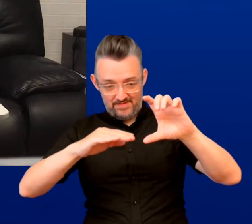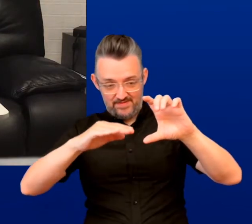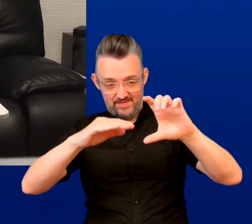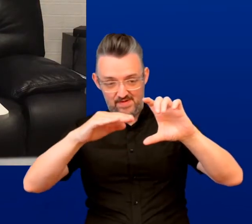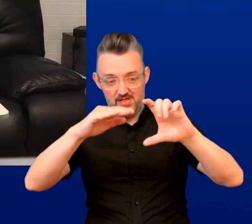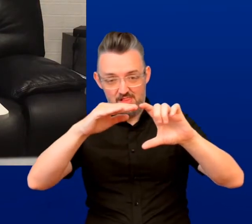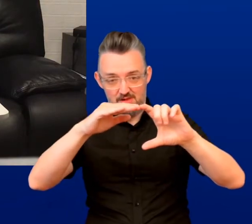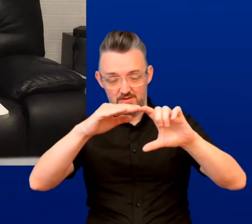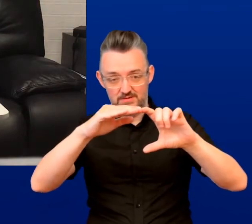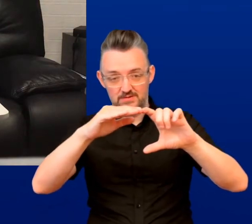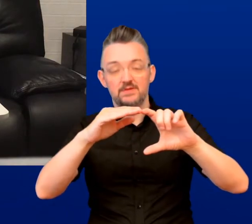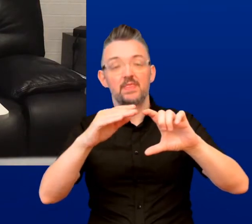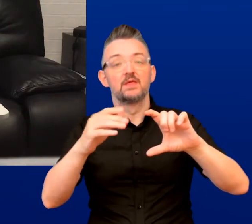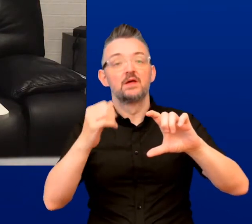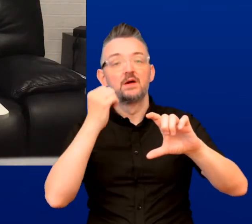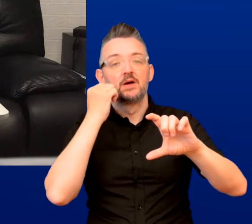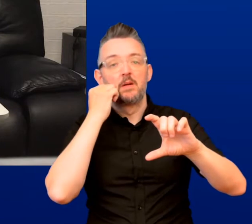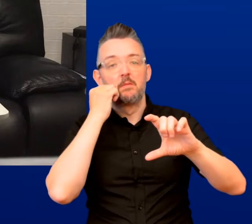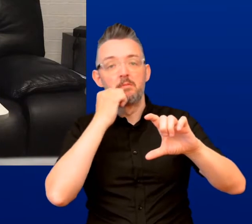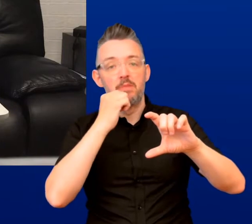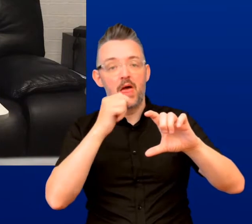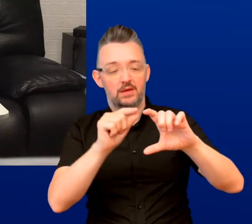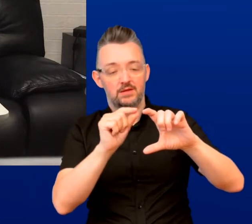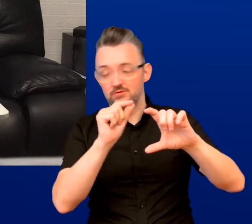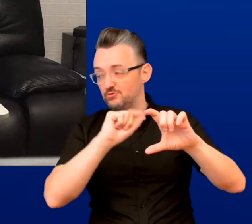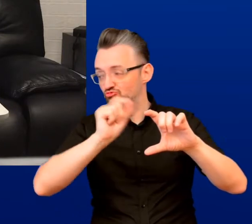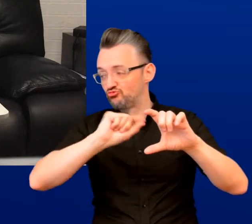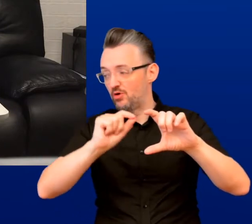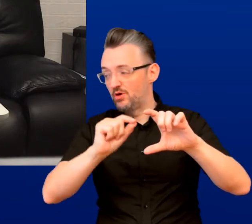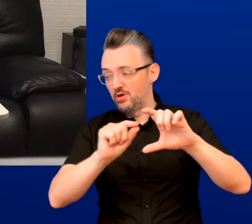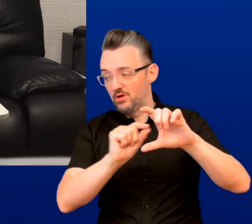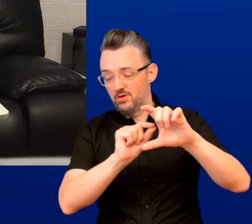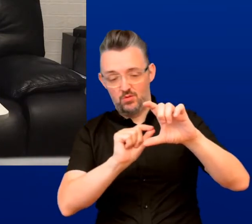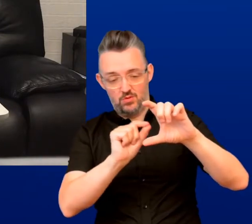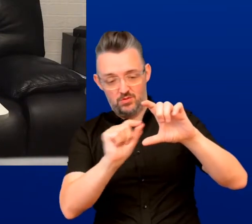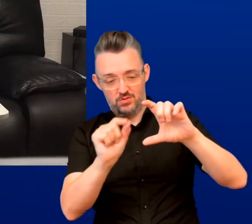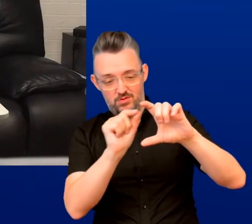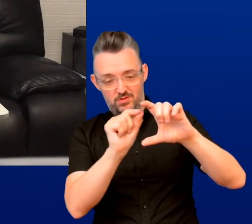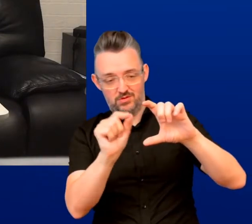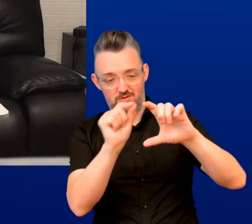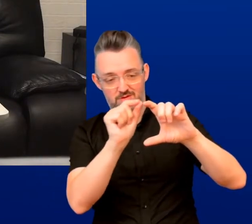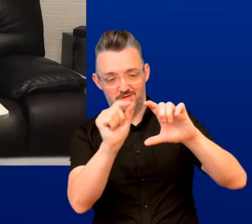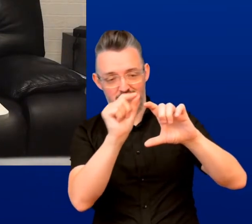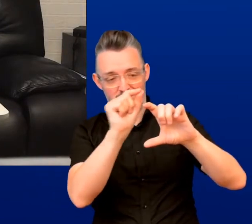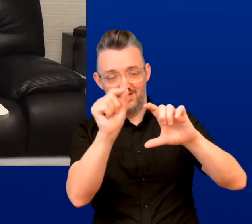I drew black, long lines and that meant that you could judge just